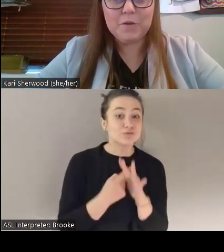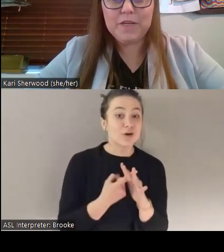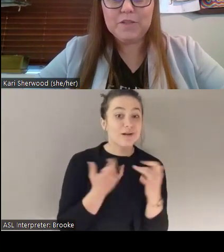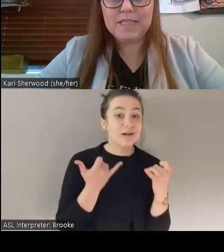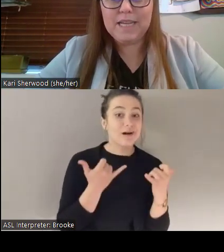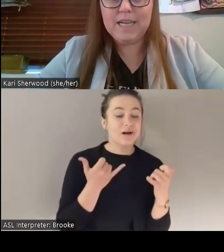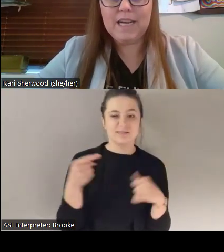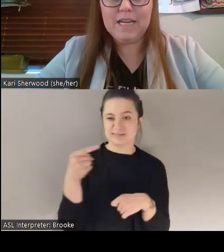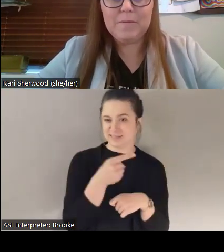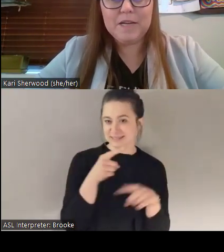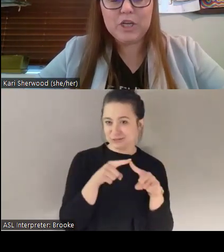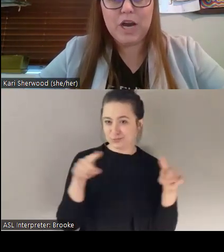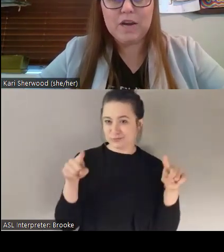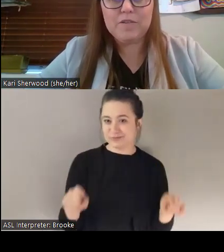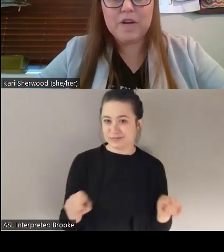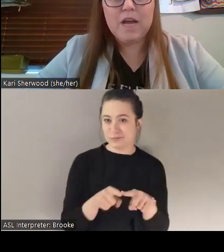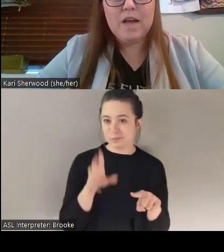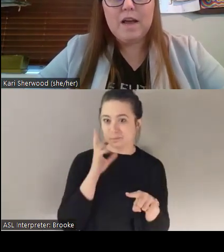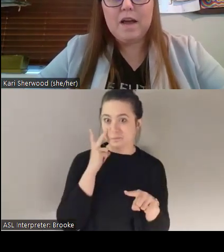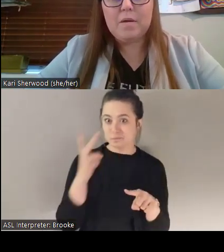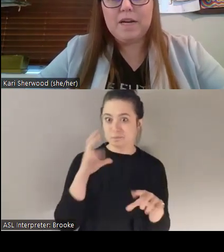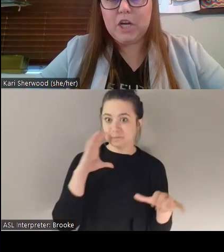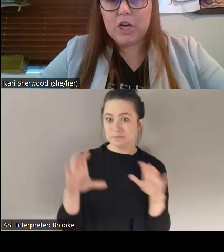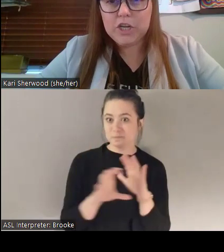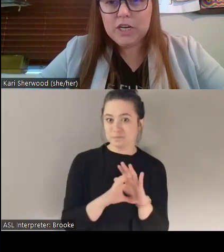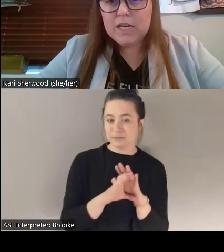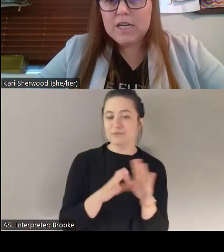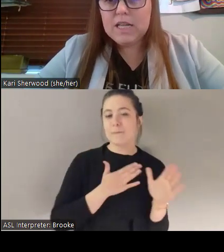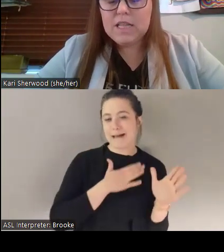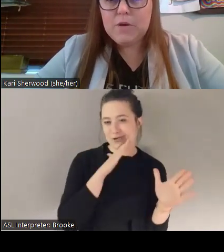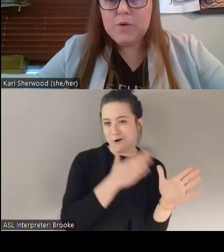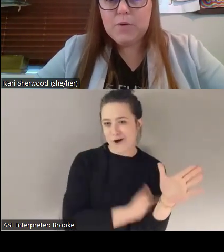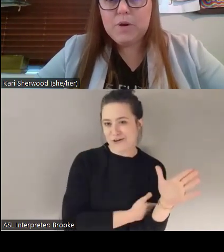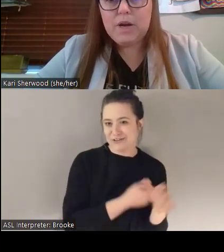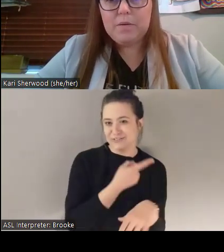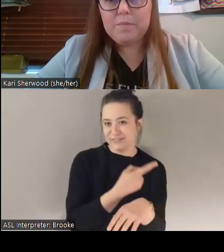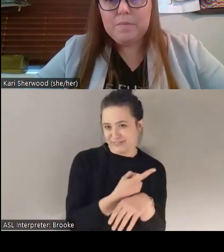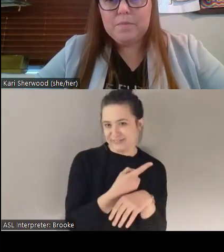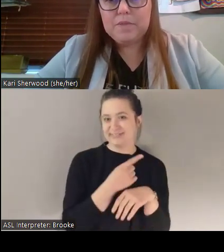screen you'll see an image of my daughter who, this